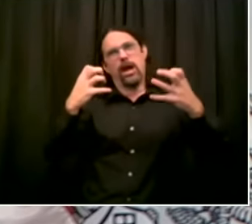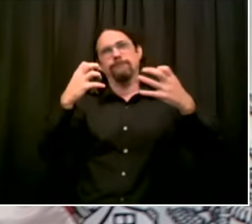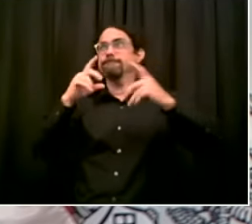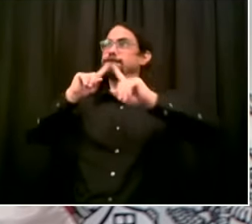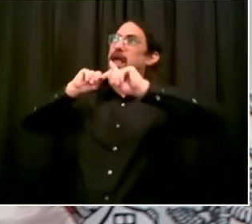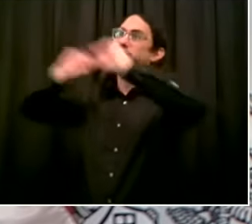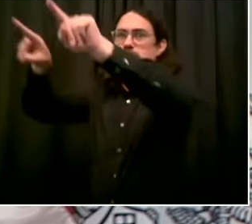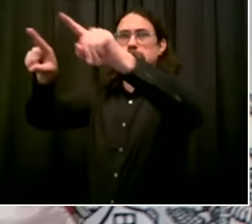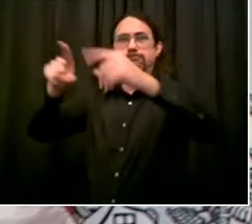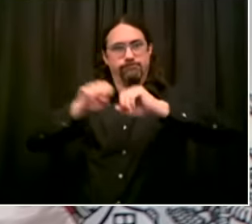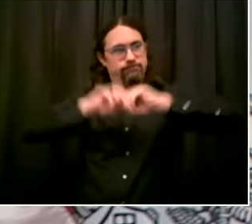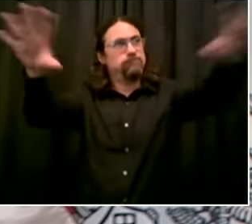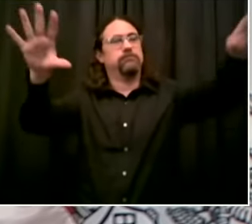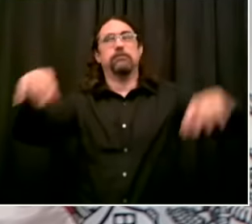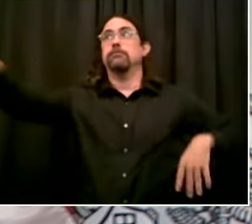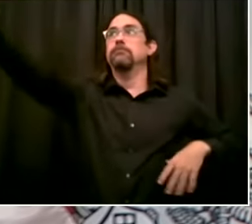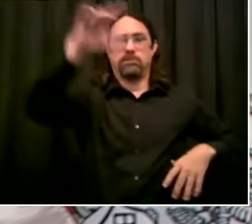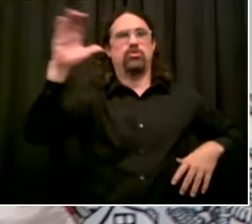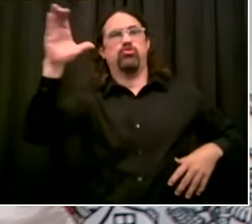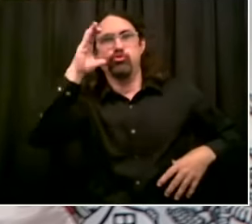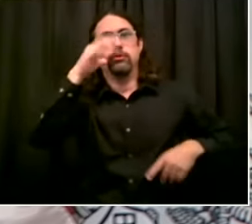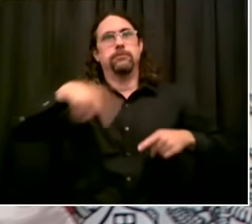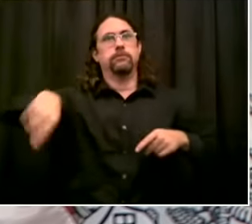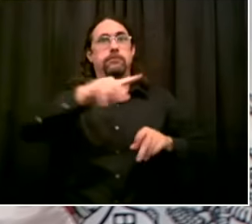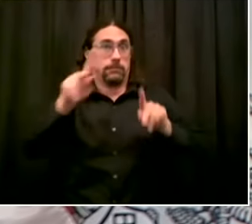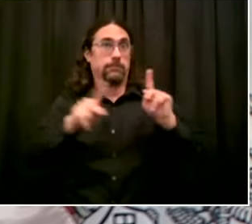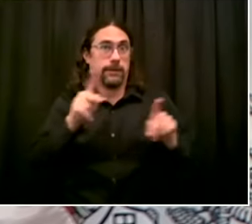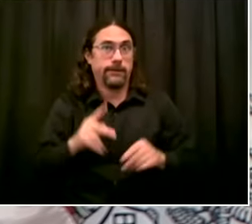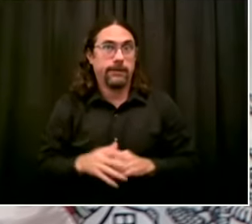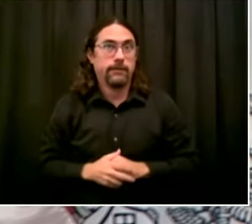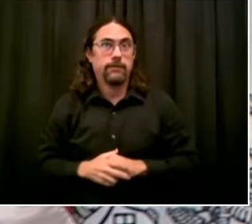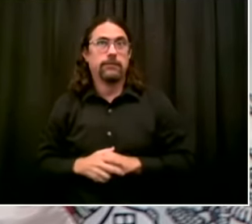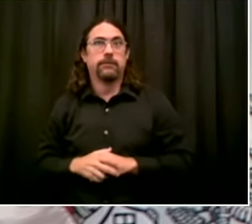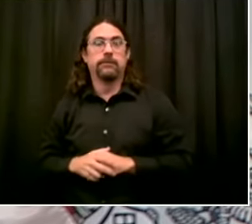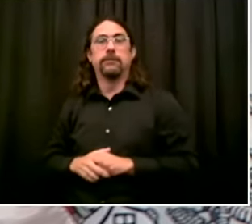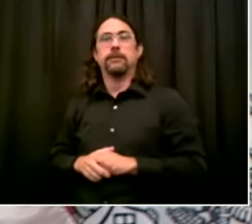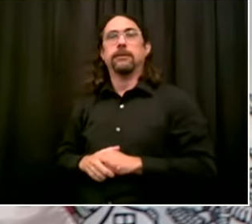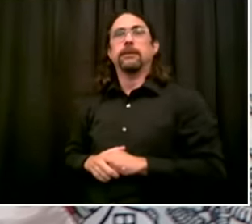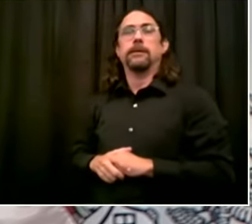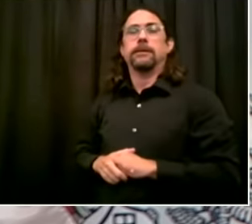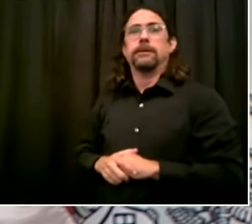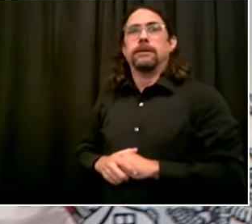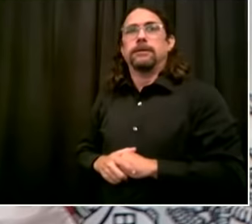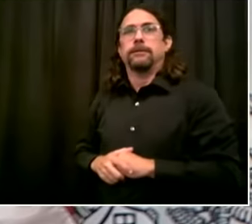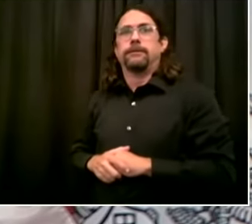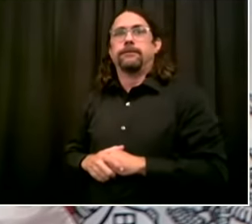GROUNDWORK FOR HIS OWN VERSION F OHET COUP D'ETAT. IT'S NOT GOING